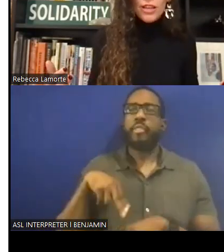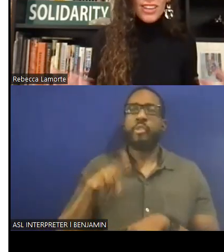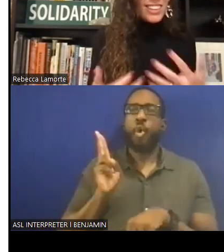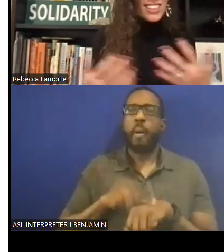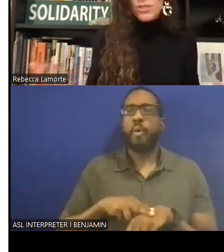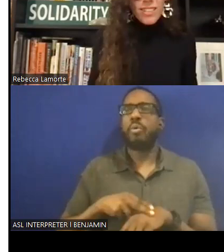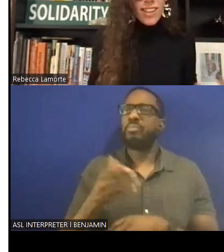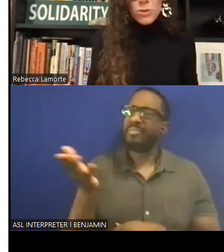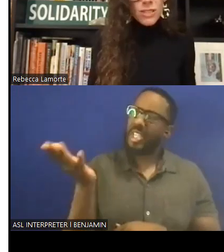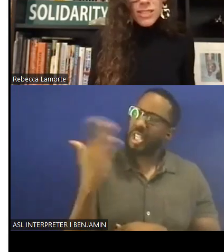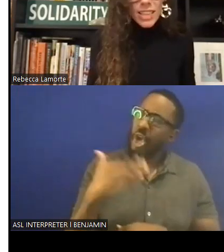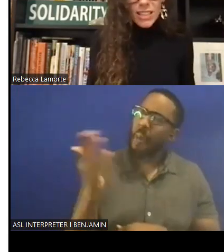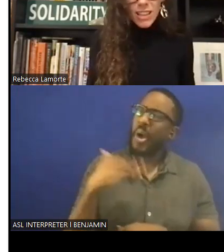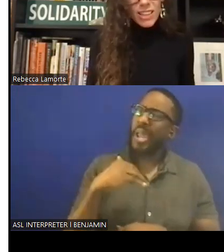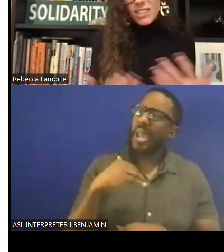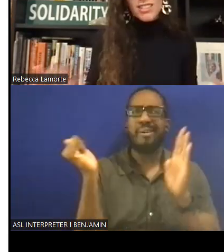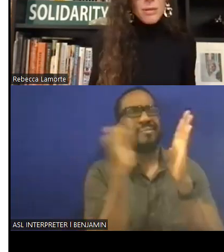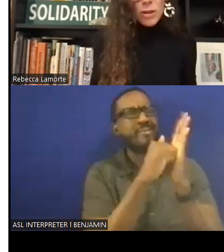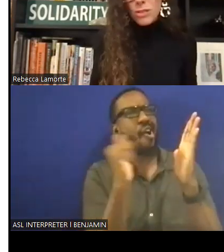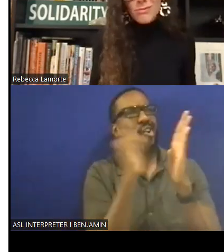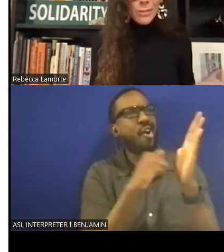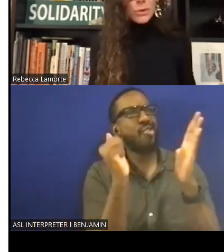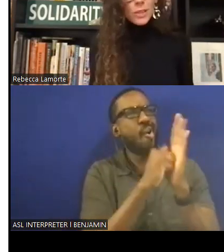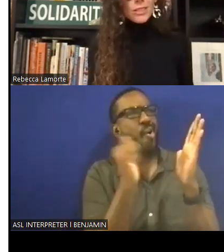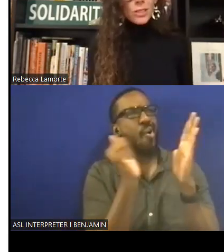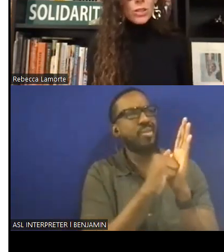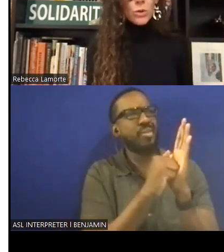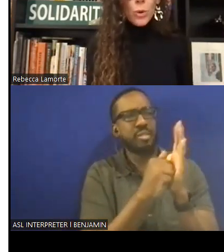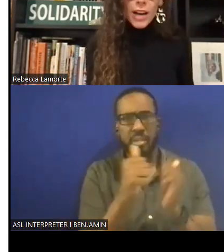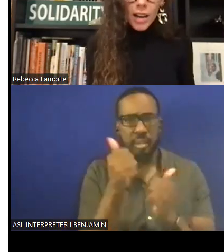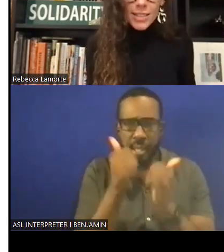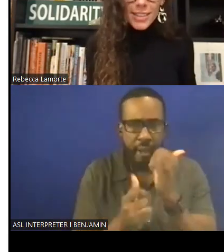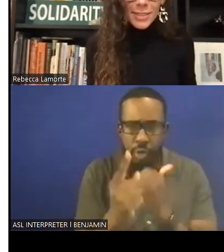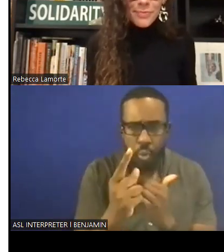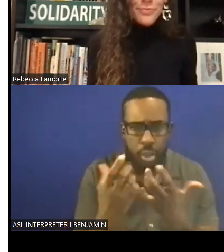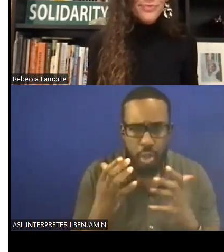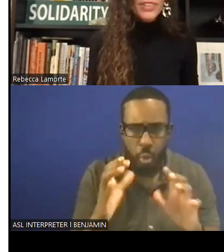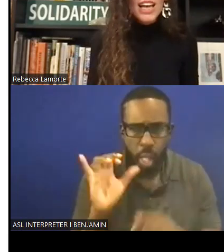'Cause guess what? Knocking doors isn't easy and it's not something also everyone wants to do, quite honestly.